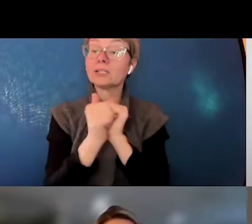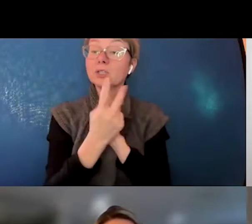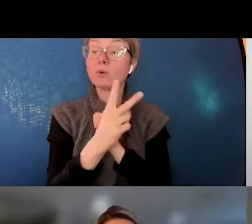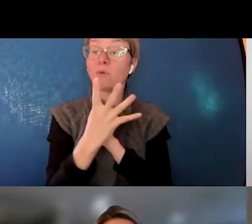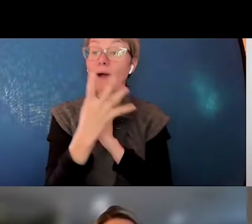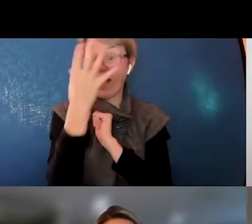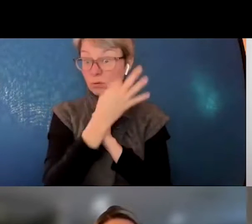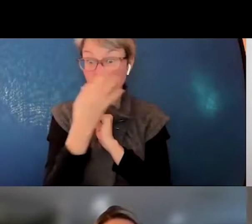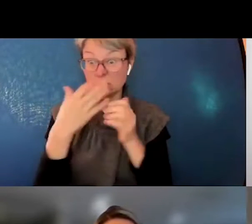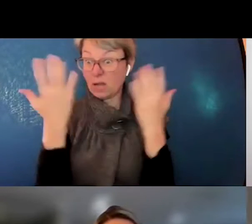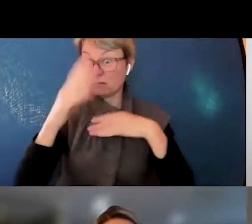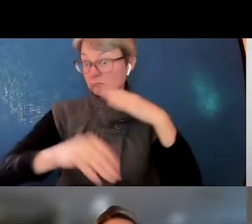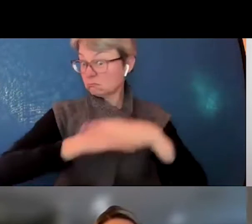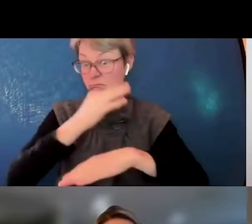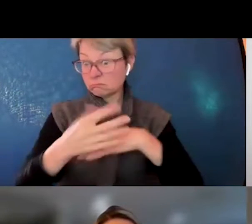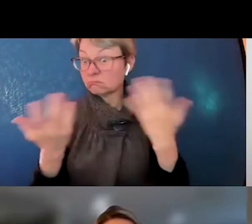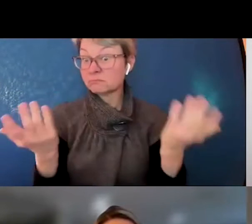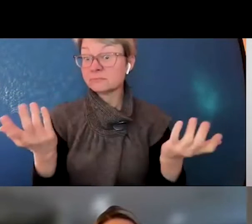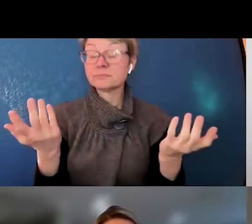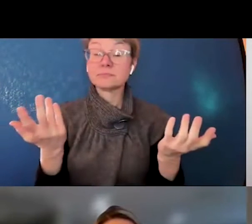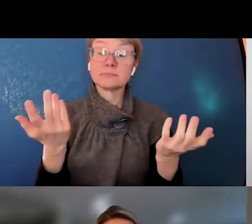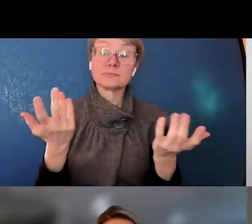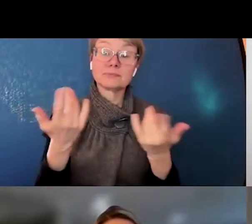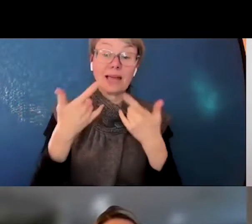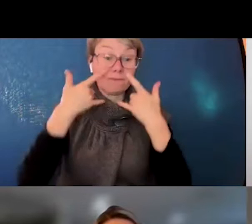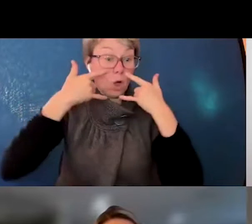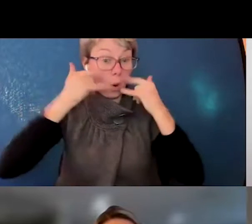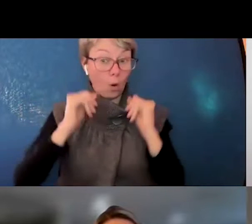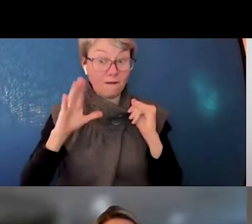lawyers from the children's legal service and the legal aid to answer questions from children who